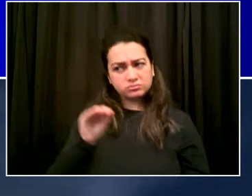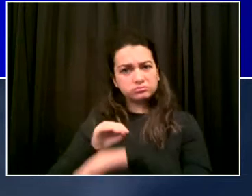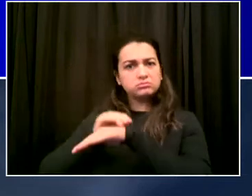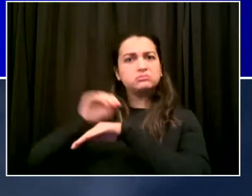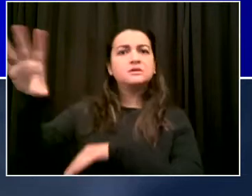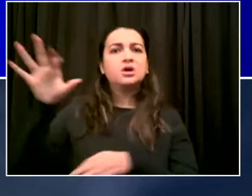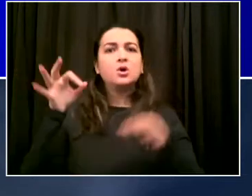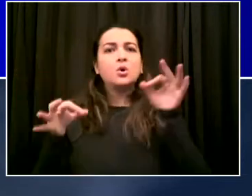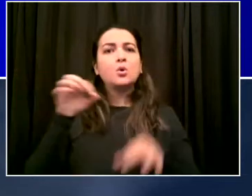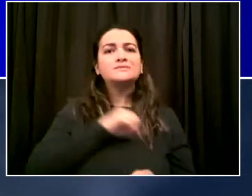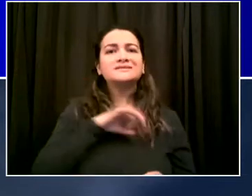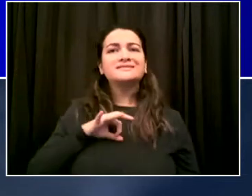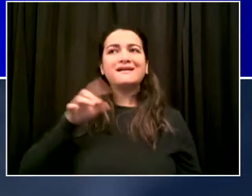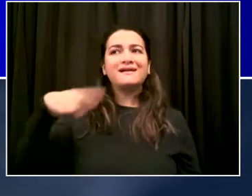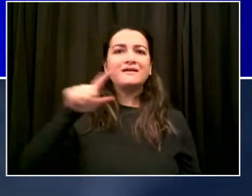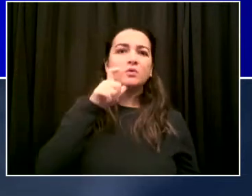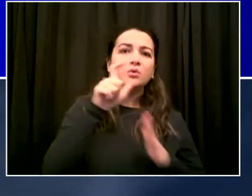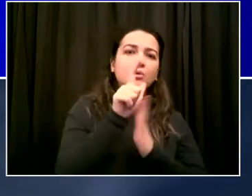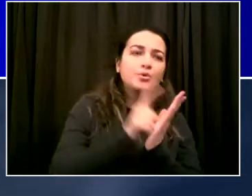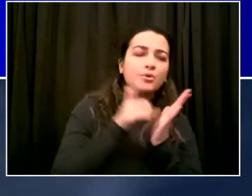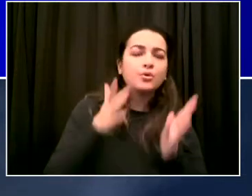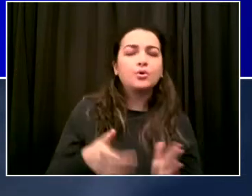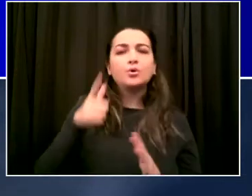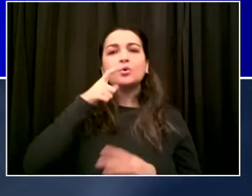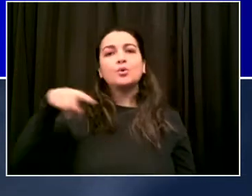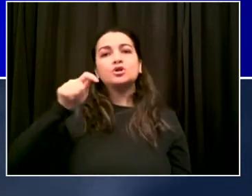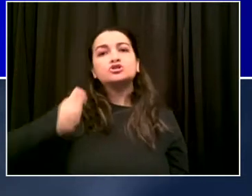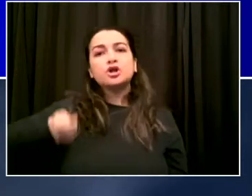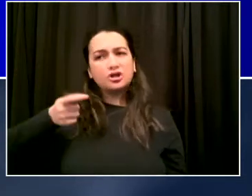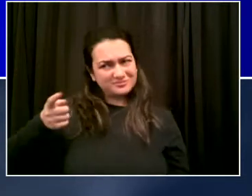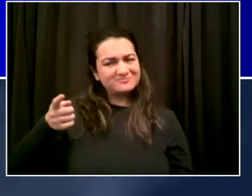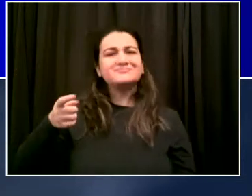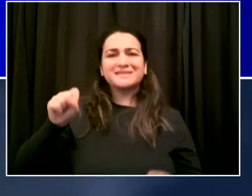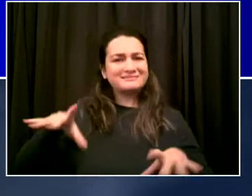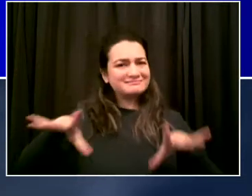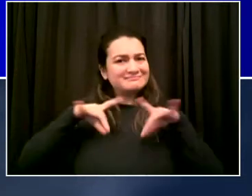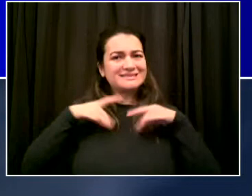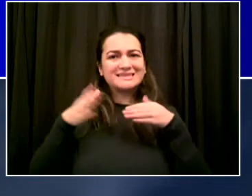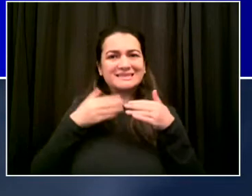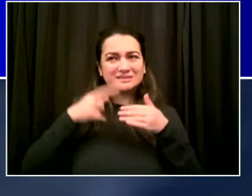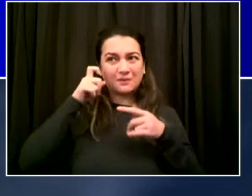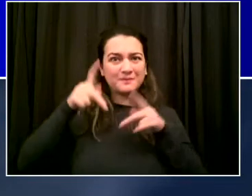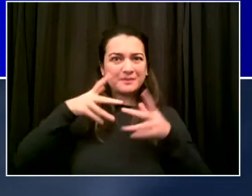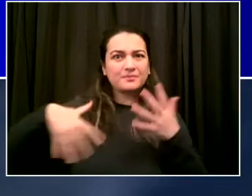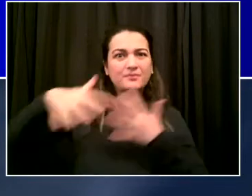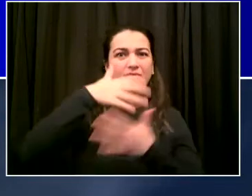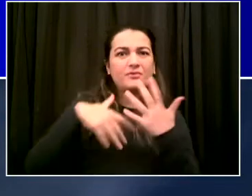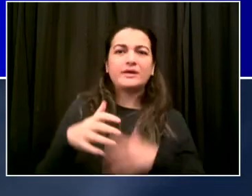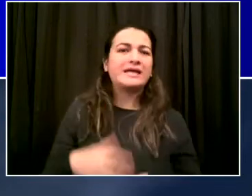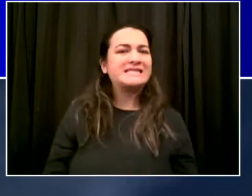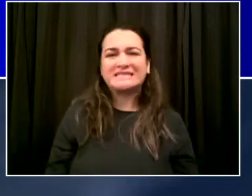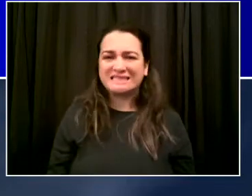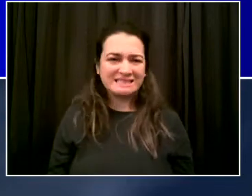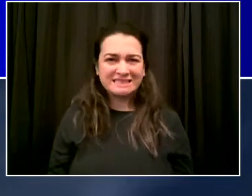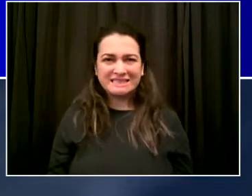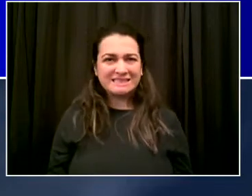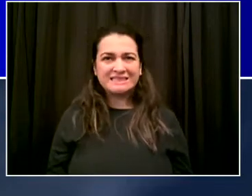AFFECTING SO MANY PEOPLE SIMULTANEOUSLY. THAT CREATEES REAL ISSUES. IF ARE GOING TO FIGHT BACK SOME OF THE CHAALLENGES WE